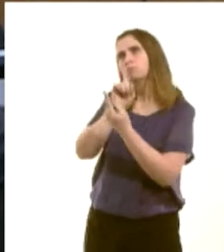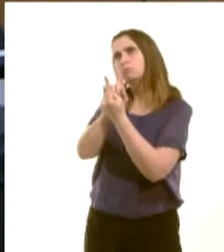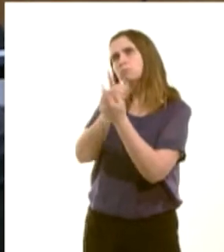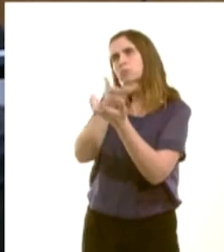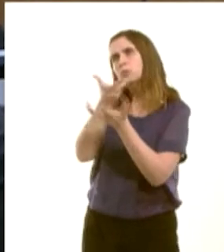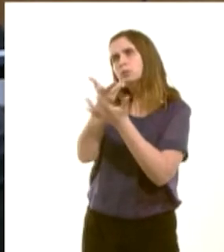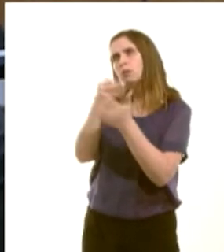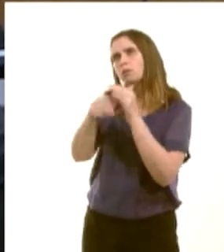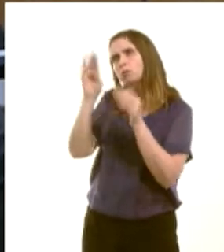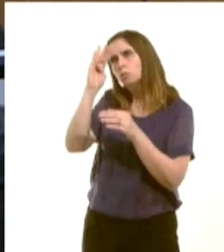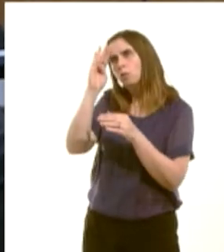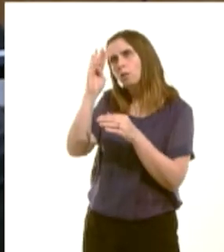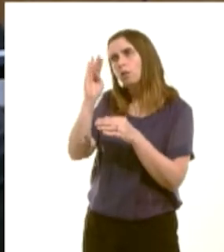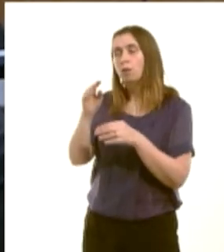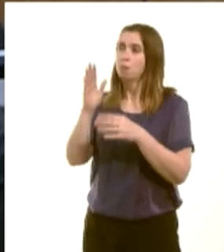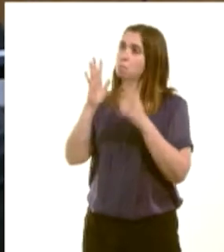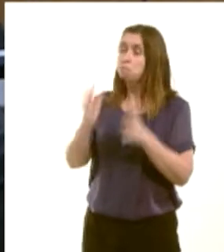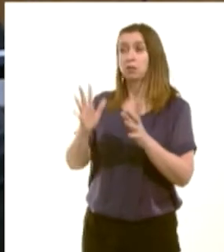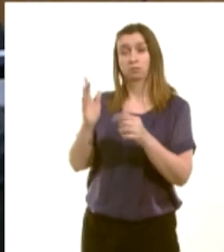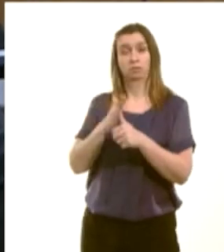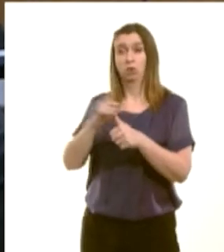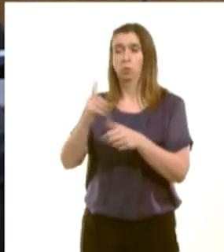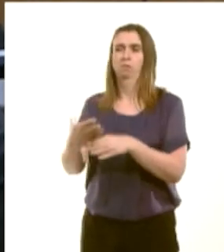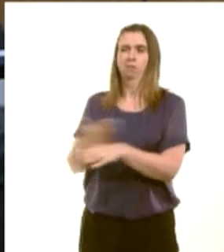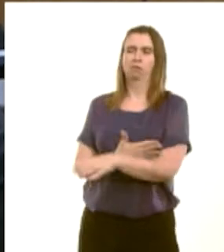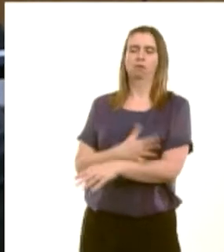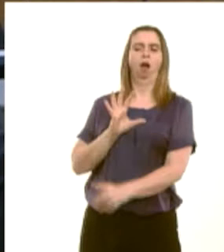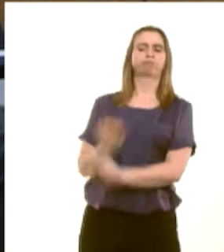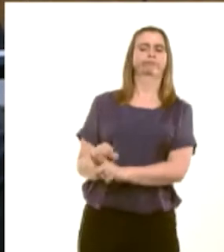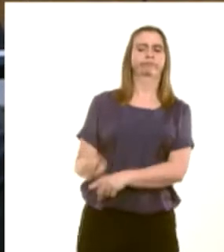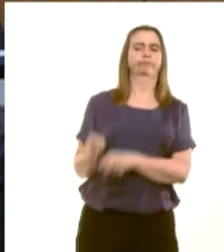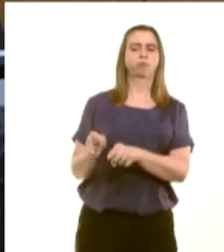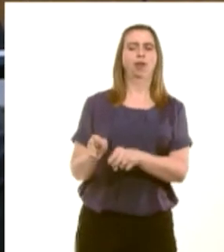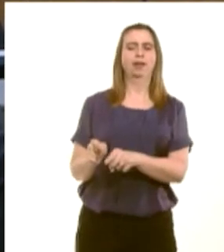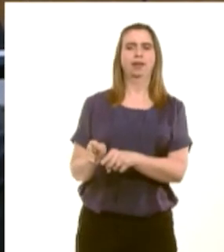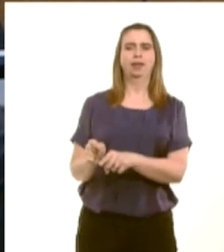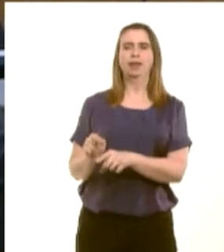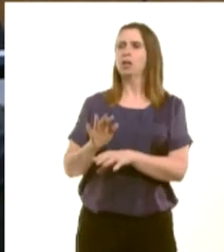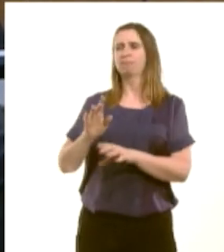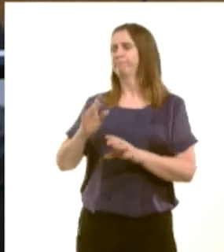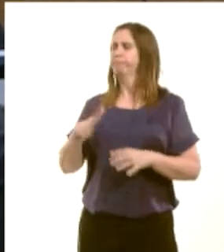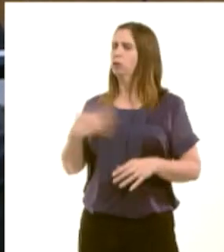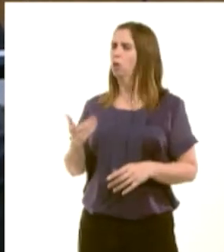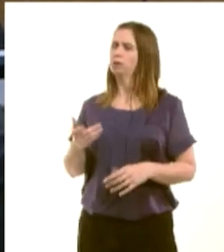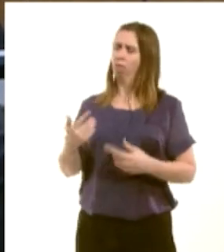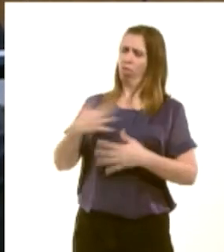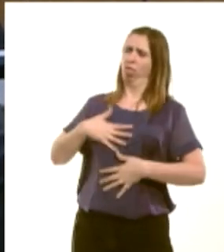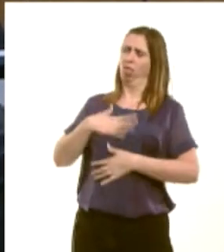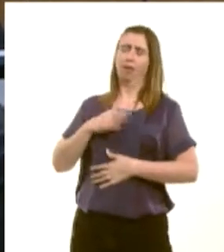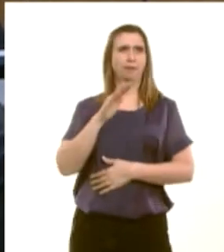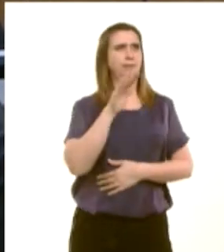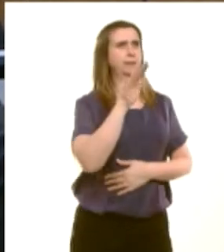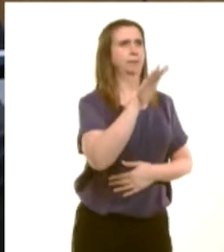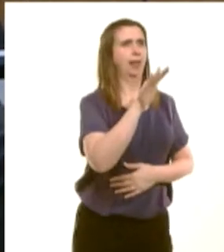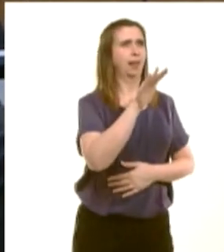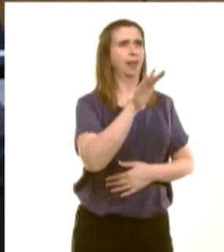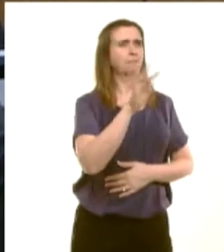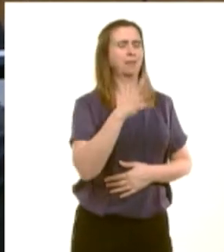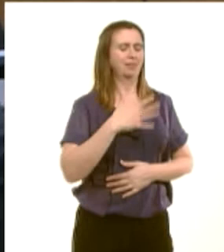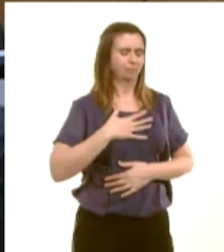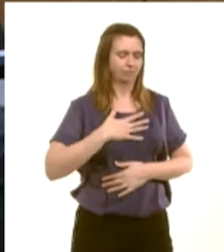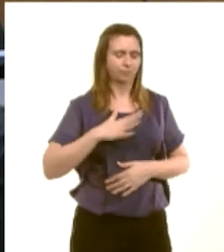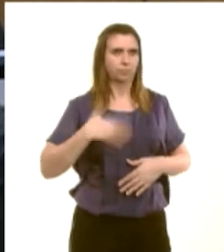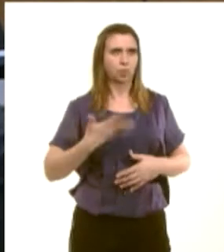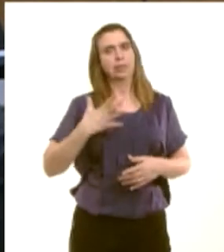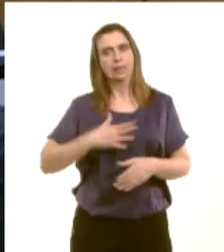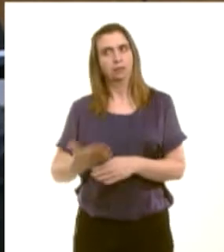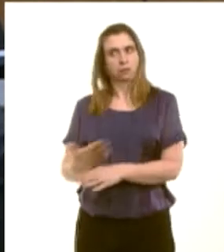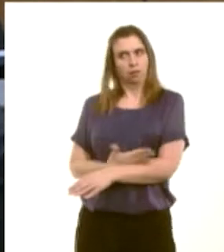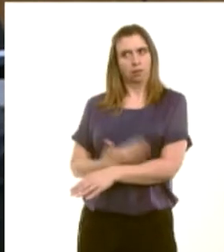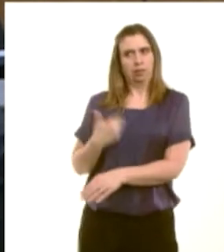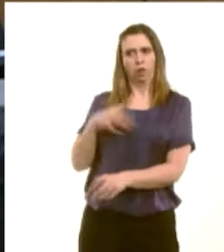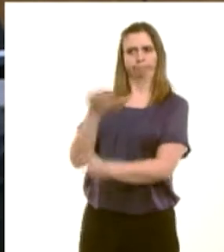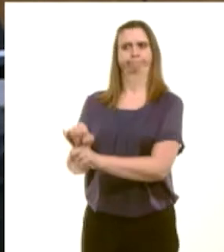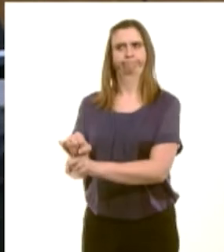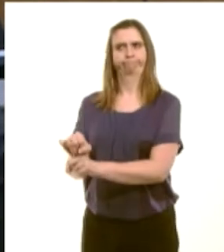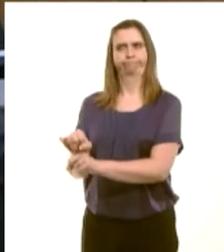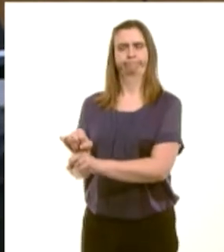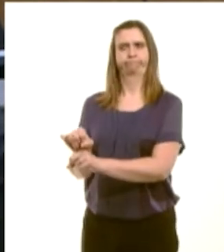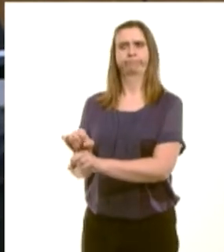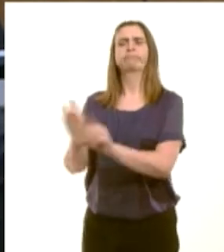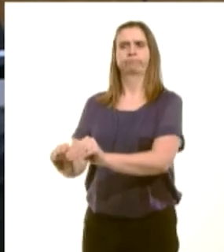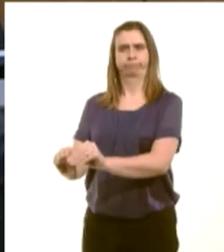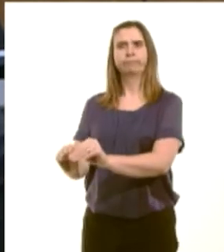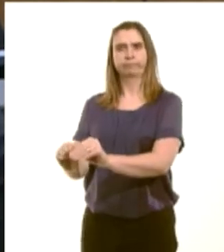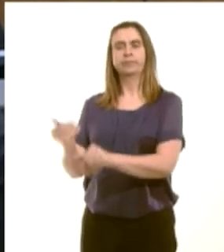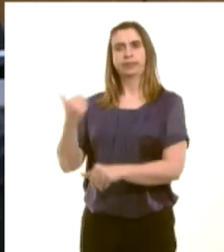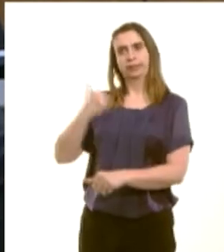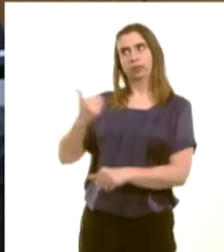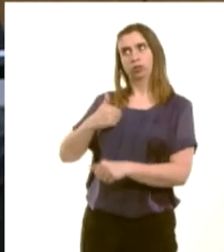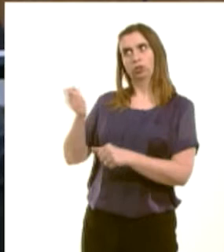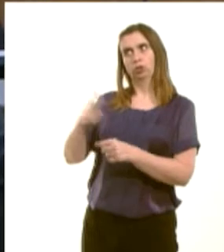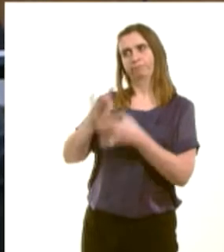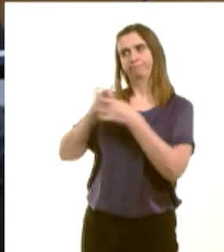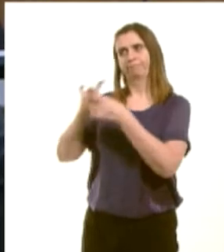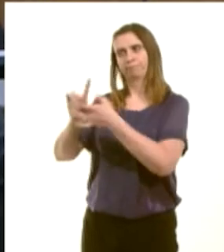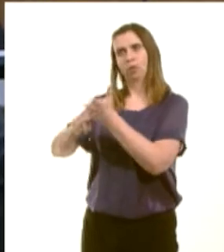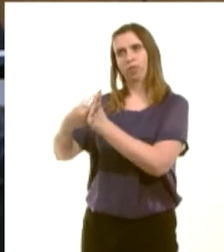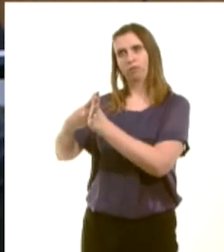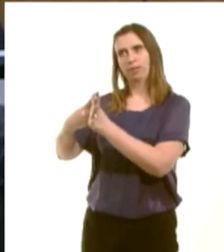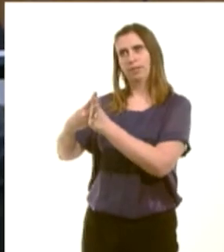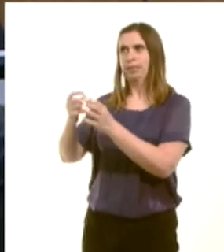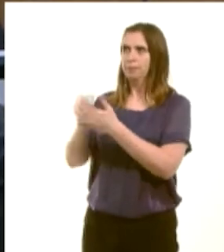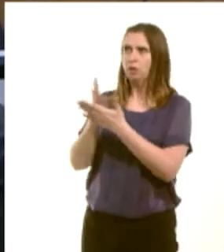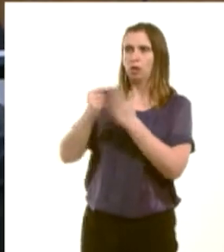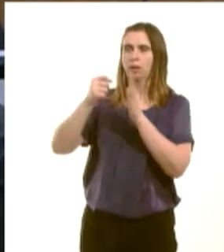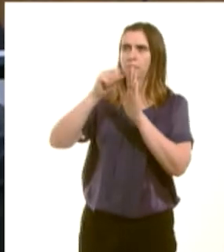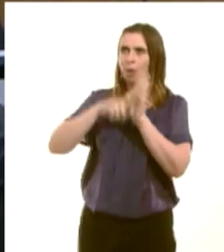Y Llywydd / The Presiding Officer: We now move back to questions on the paper and question